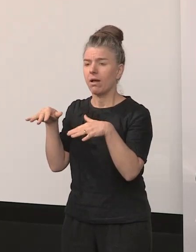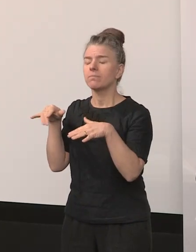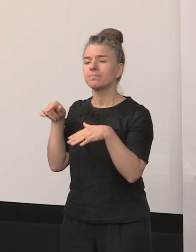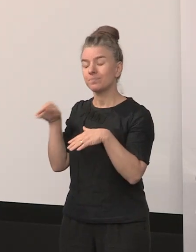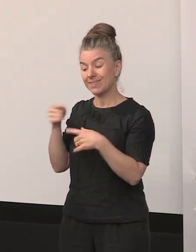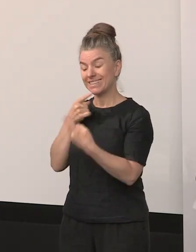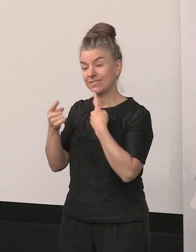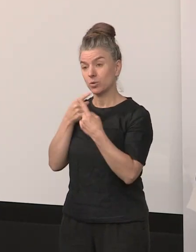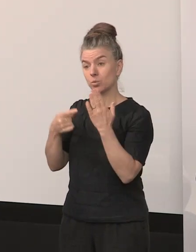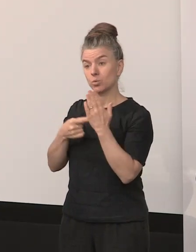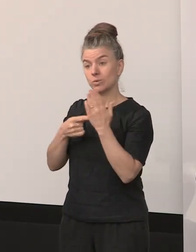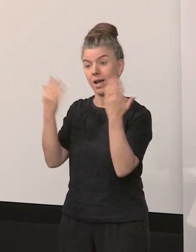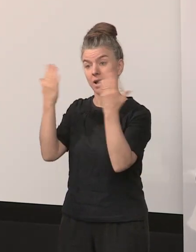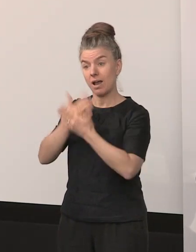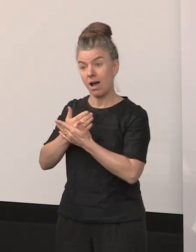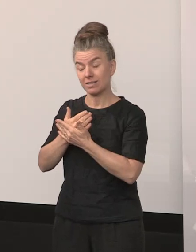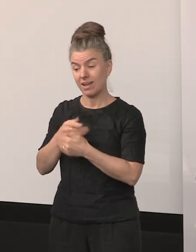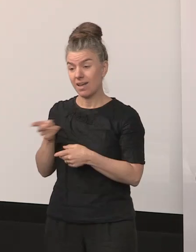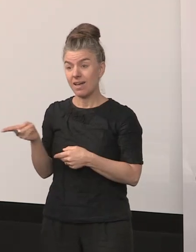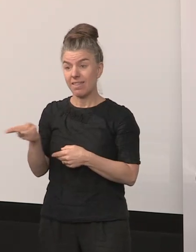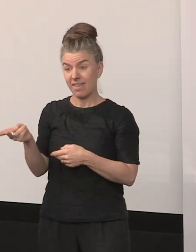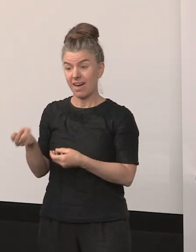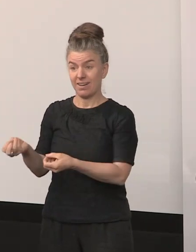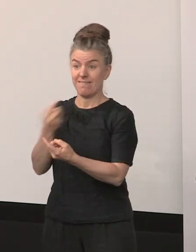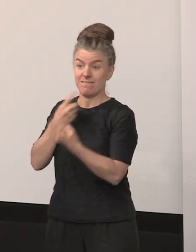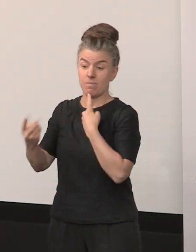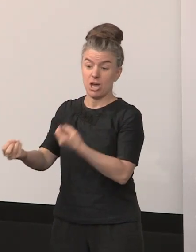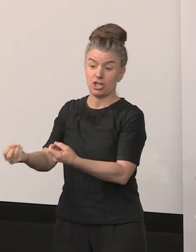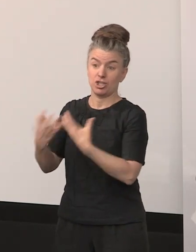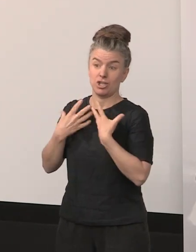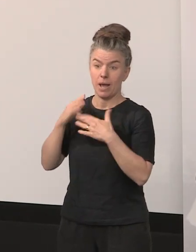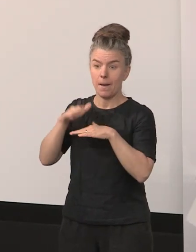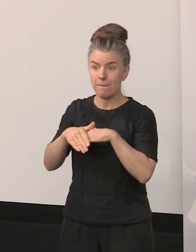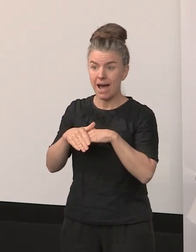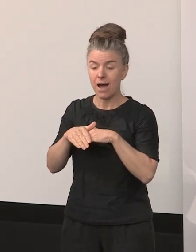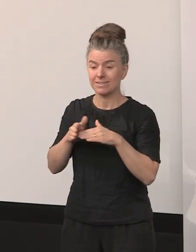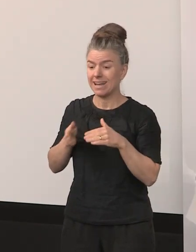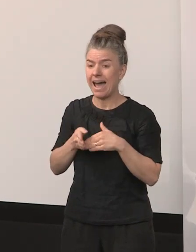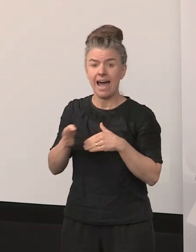of course, there's a lot of scrutiny on these cases - the